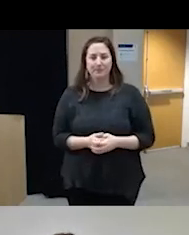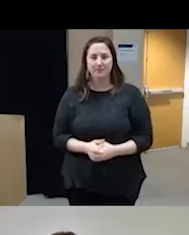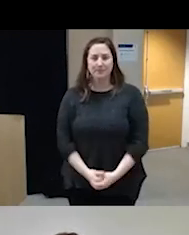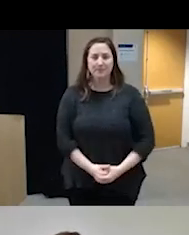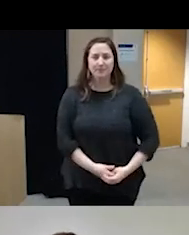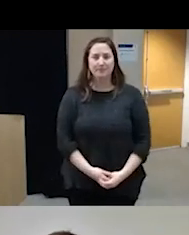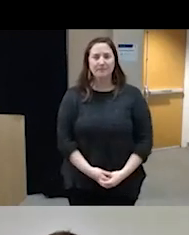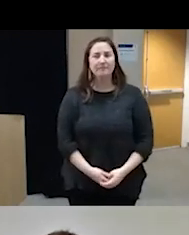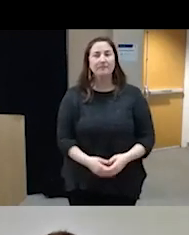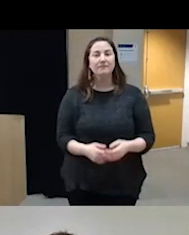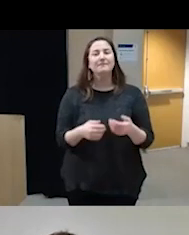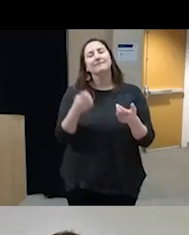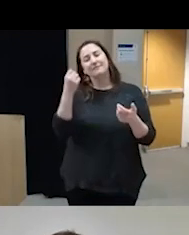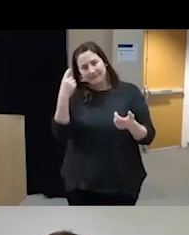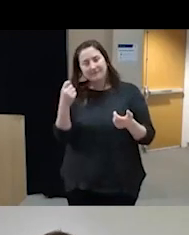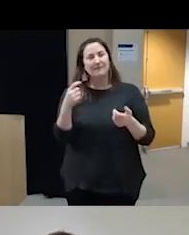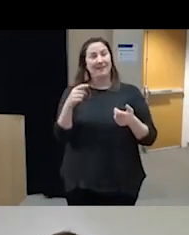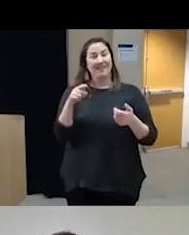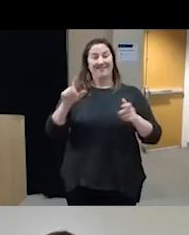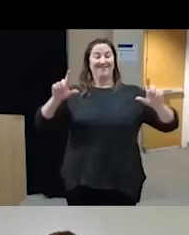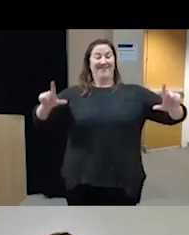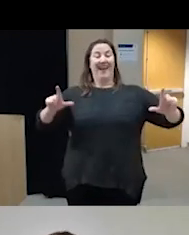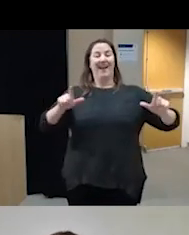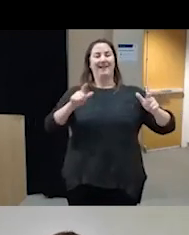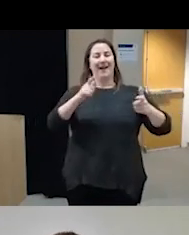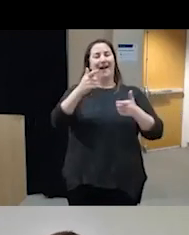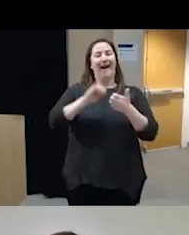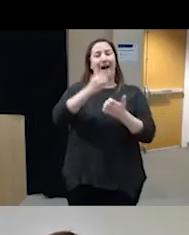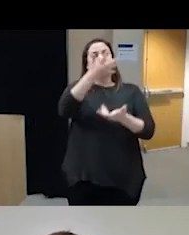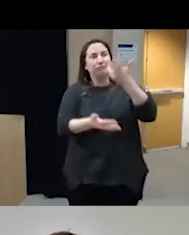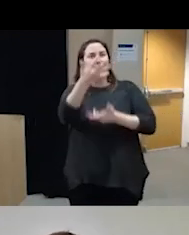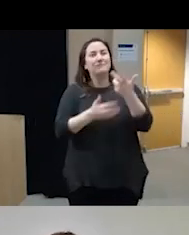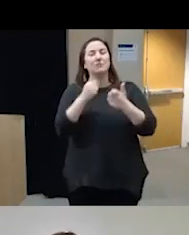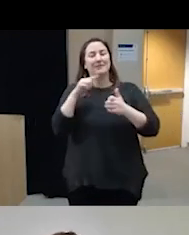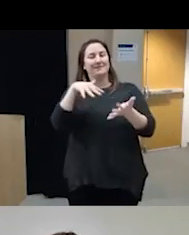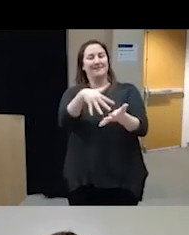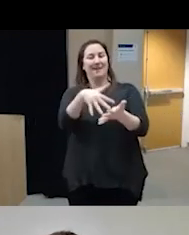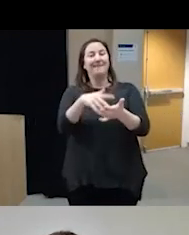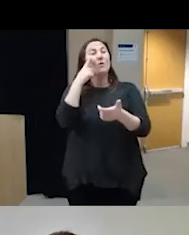You could obviously study this interaction at each of those levels. And the more levels you look at.